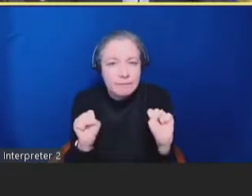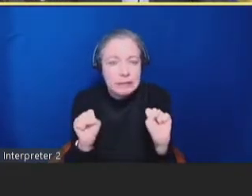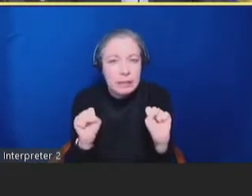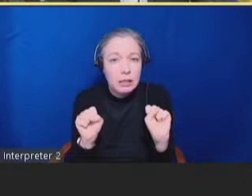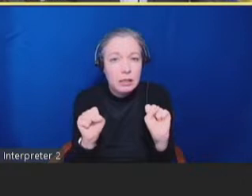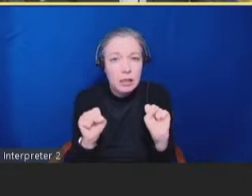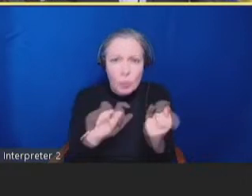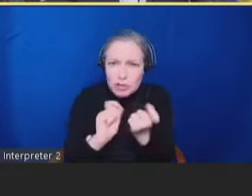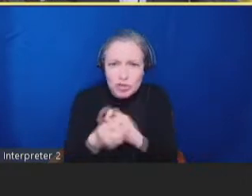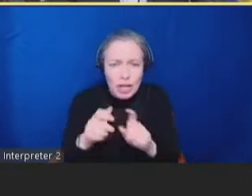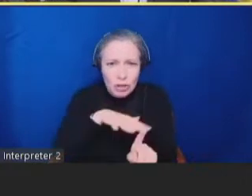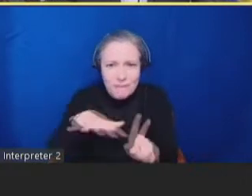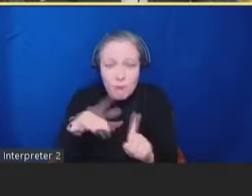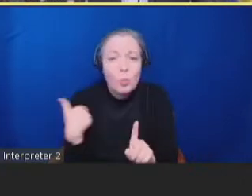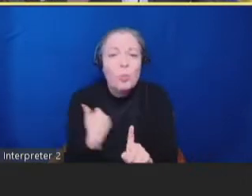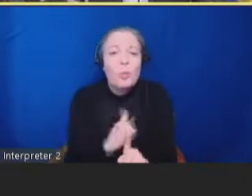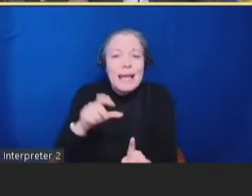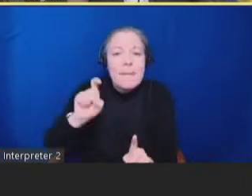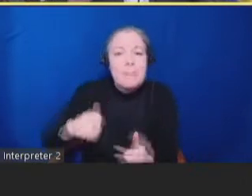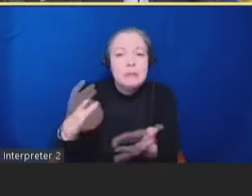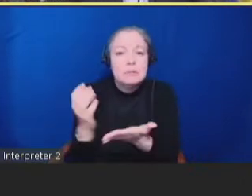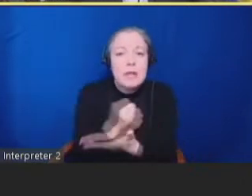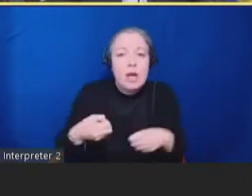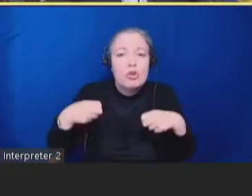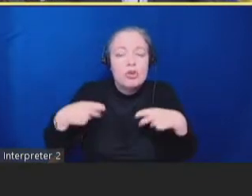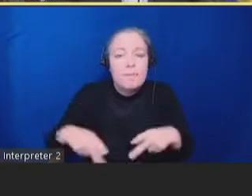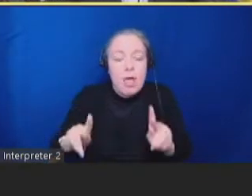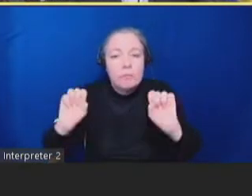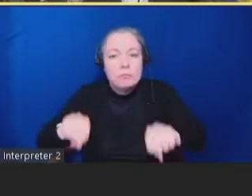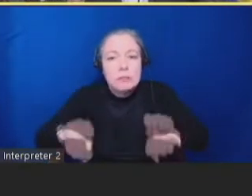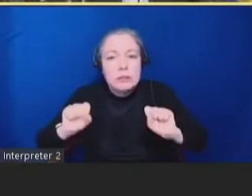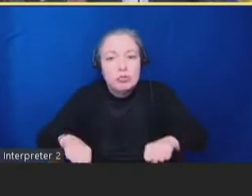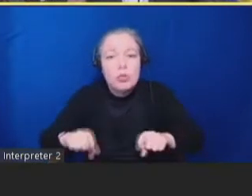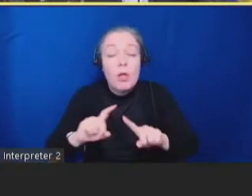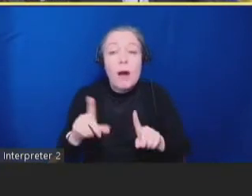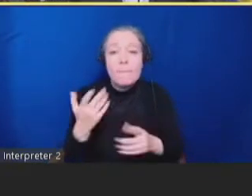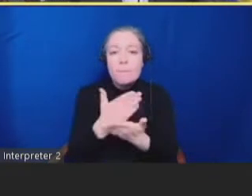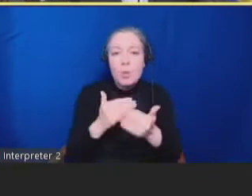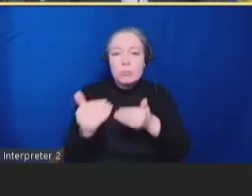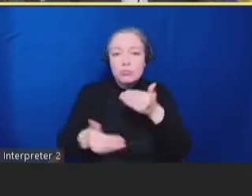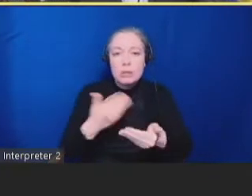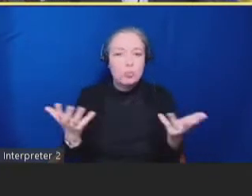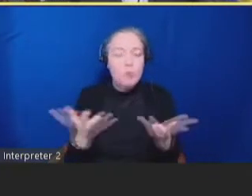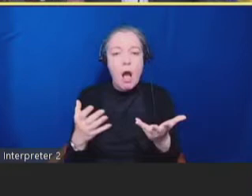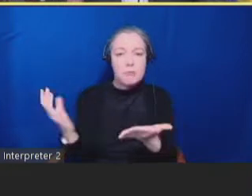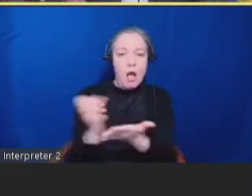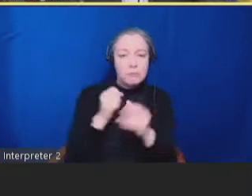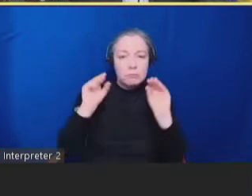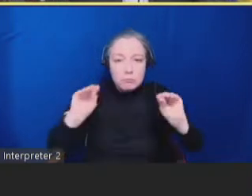of that potential. And part of that process is educating the public on those new technologies